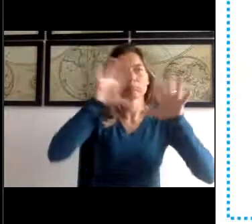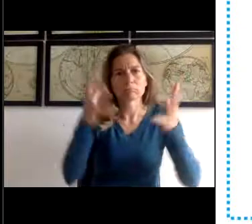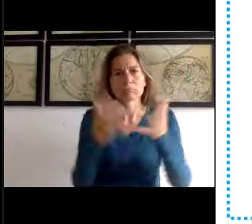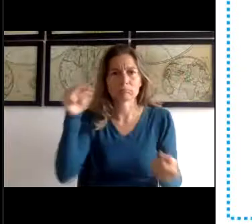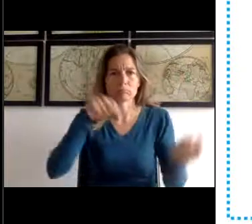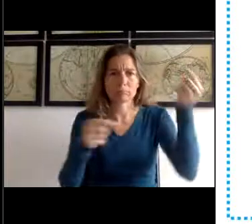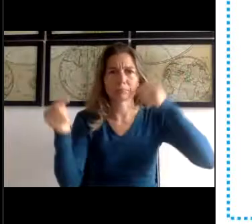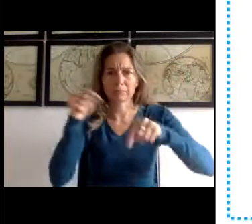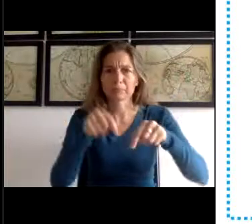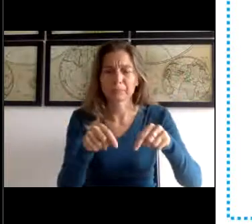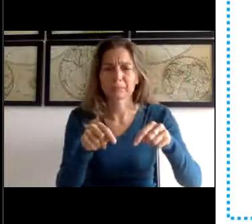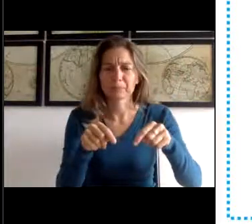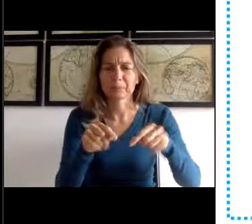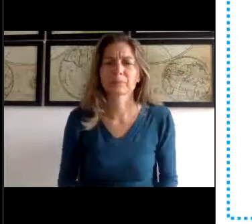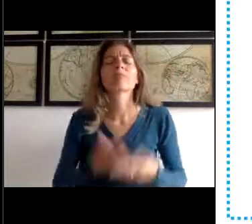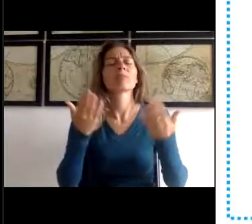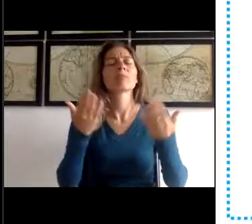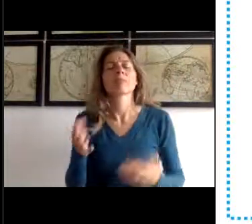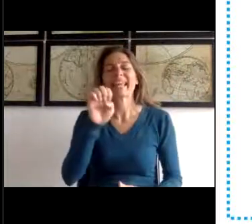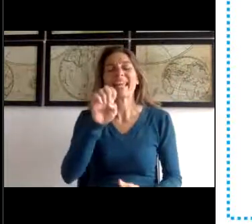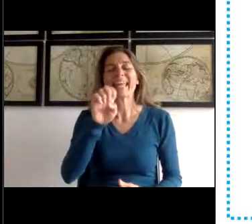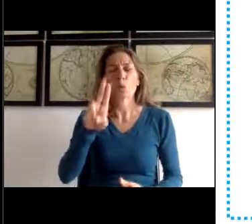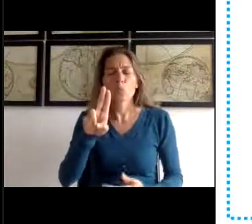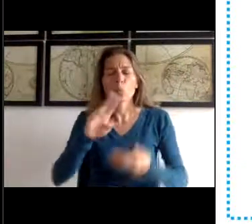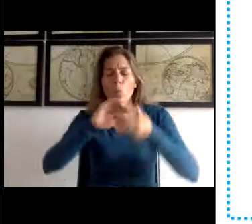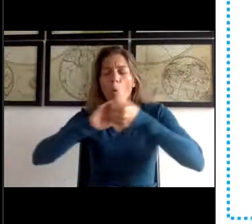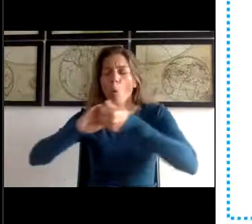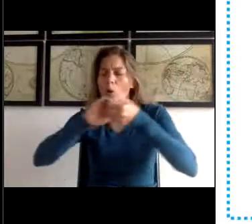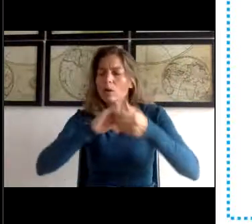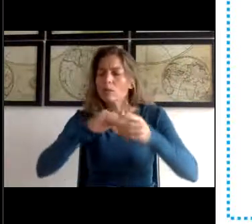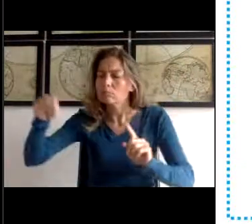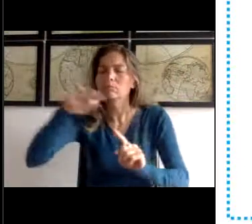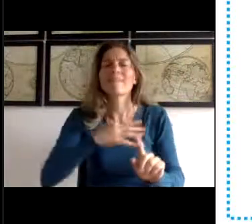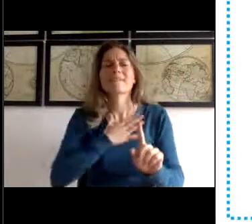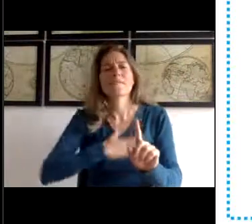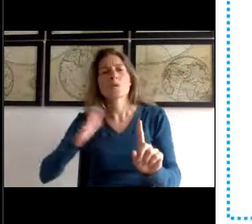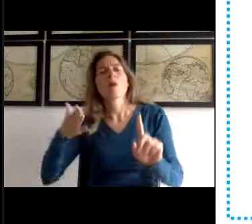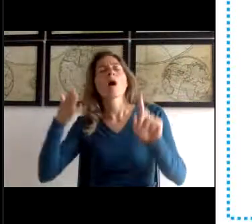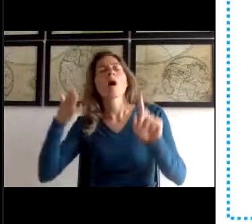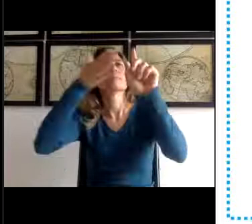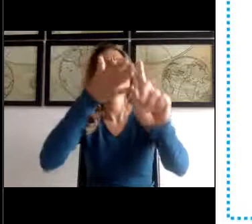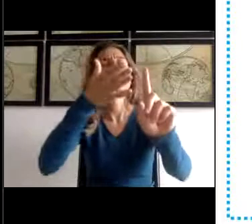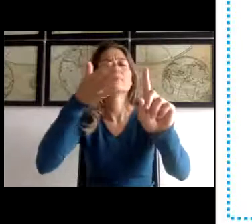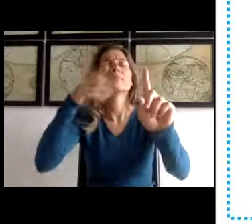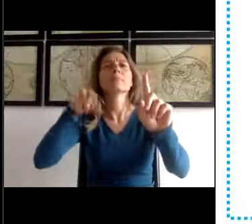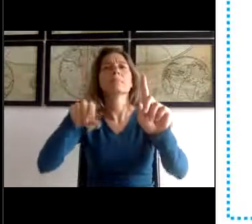of EU organisations towards disability inclusion in humanitarian action and volunteering.